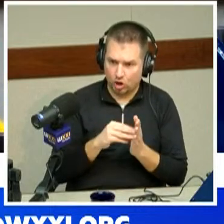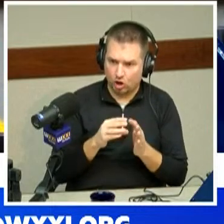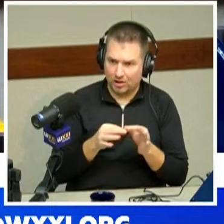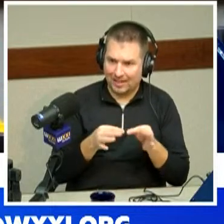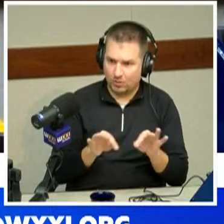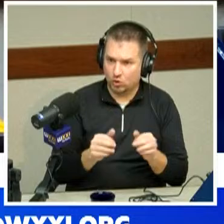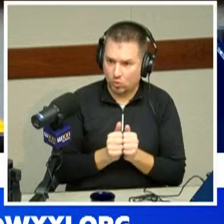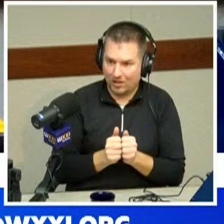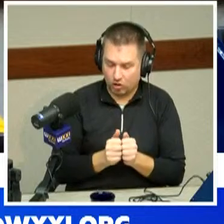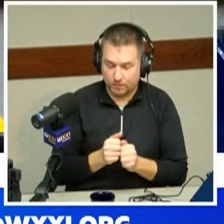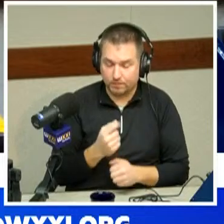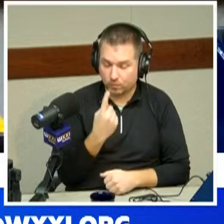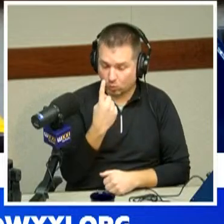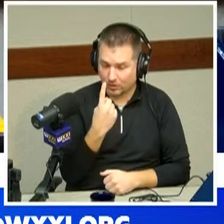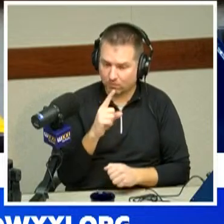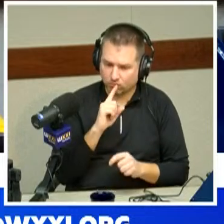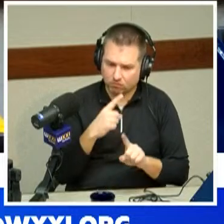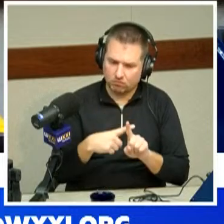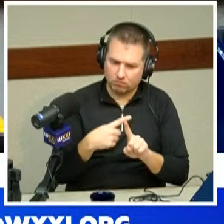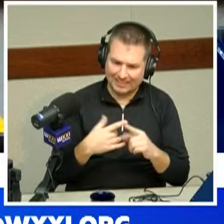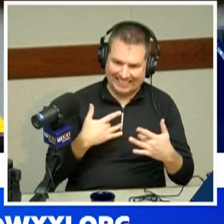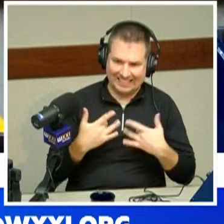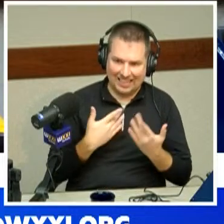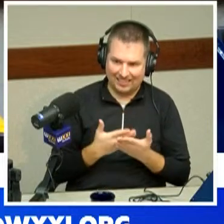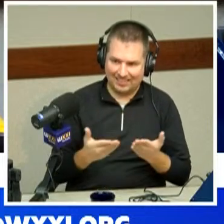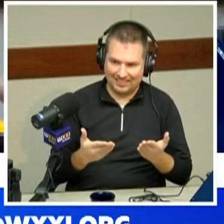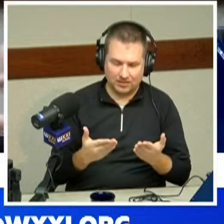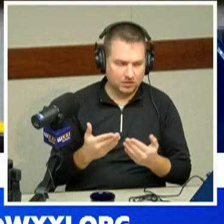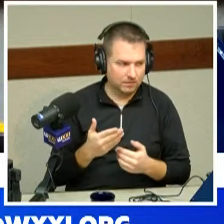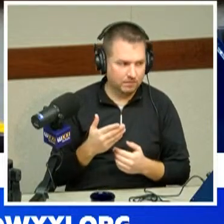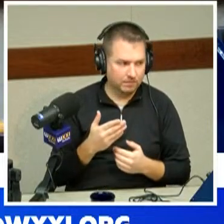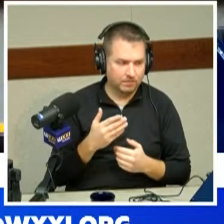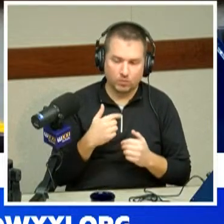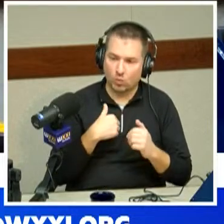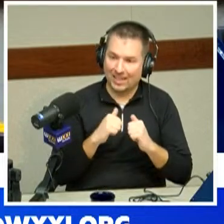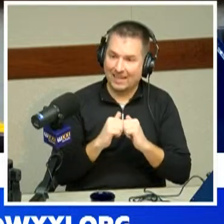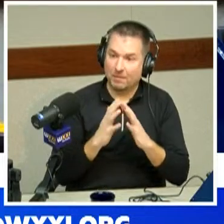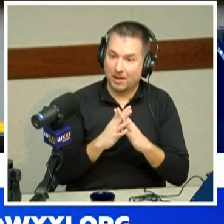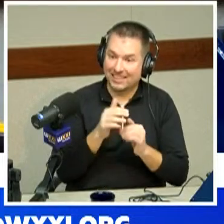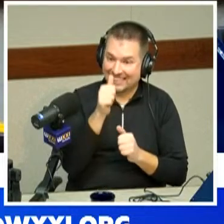and one really exciting thing we did this year was um in um implementing sibling American sign